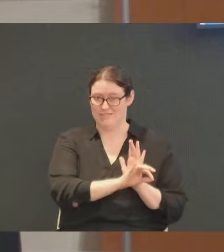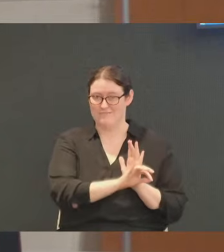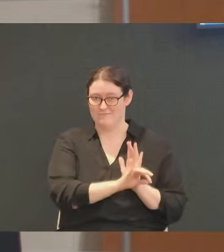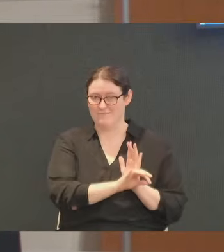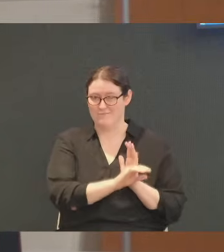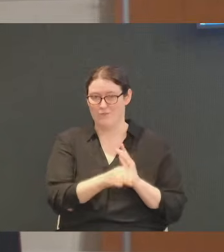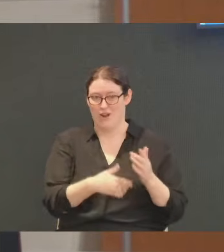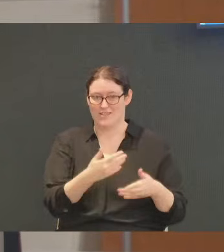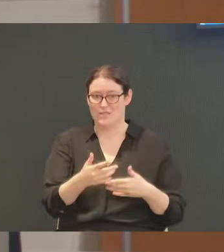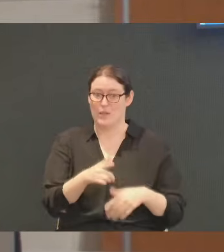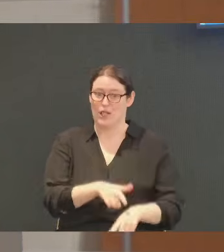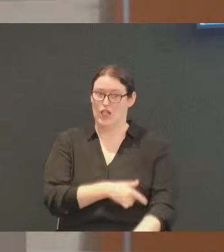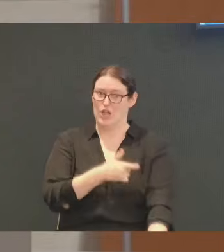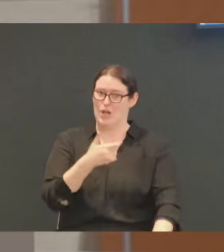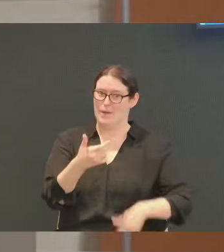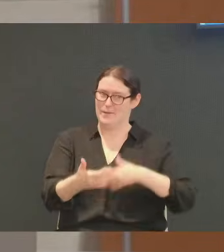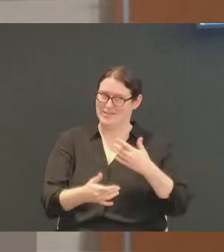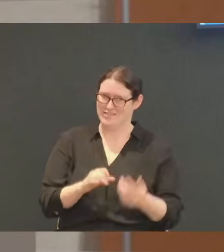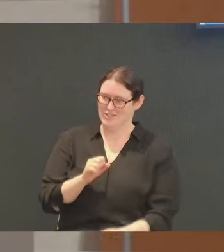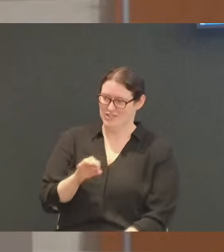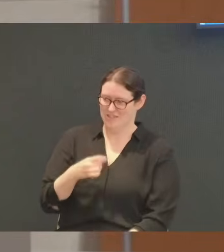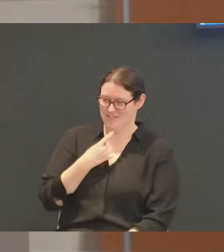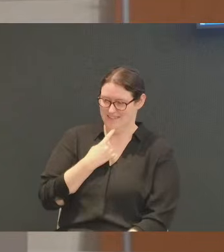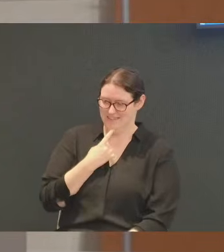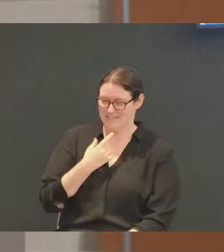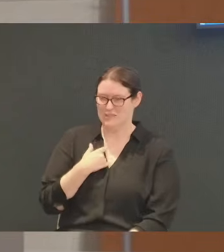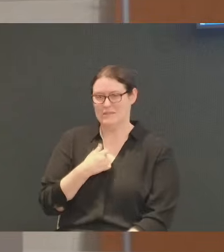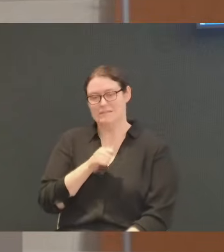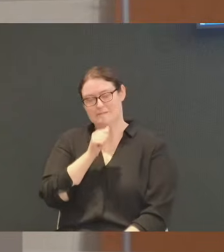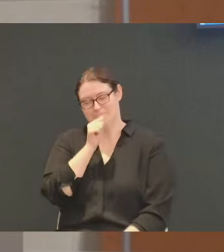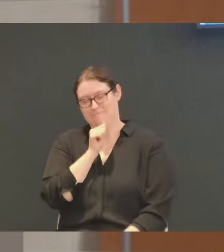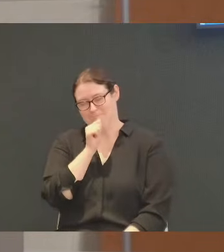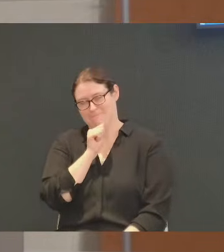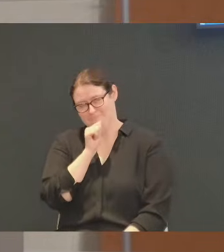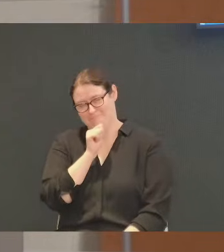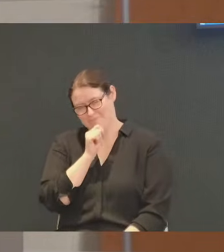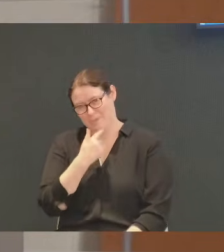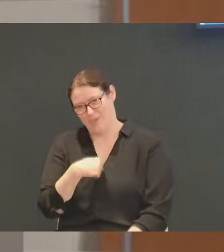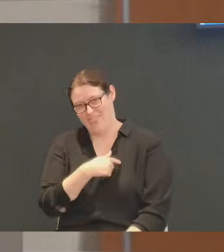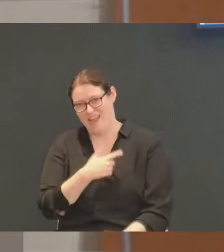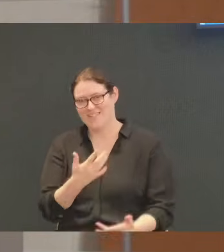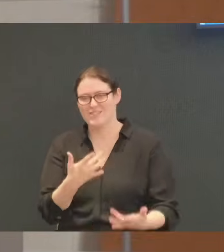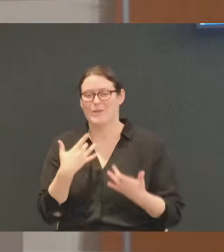long process as was stated and they hung in there with us and I'm delighted with the recommendation.